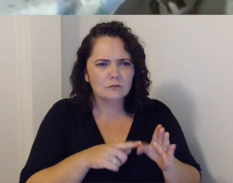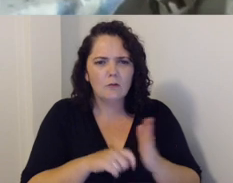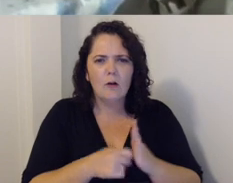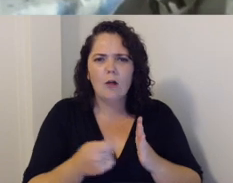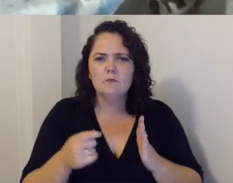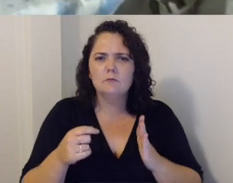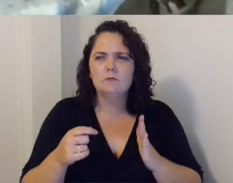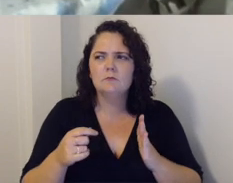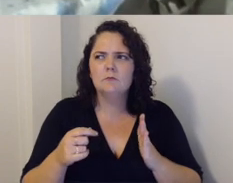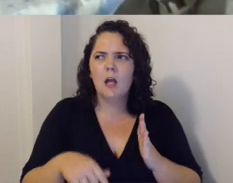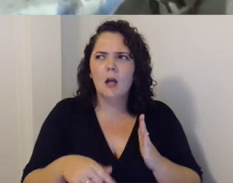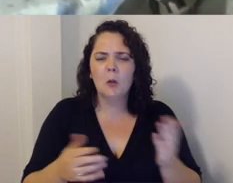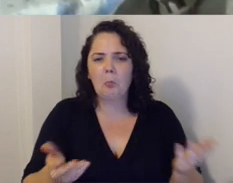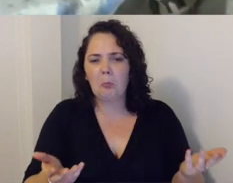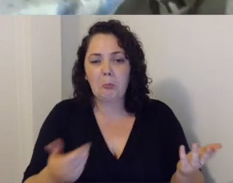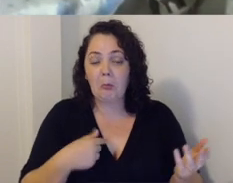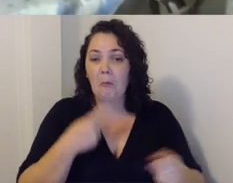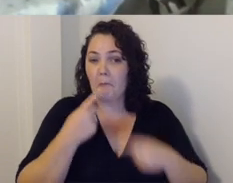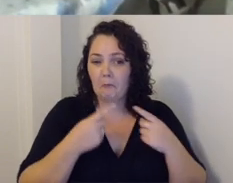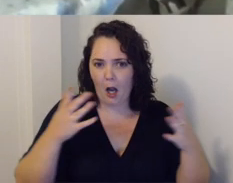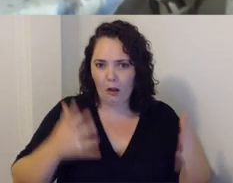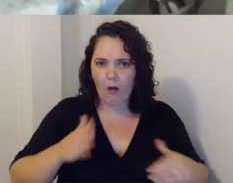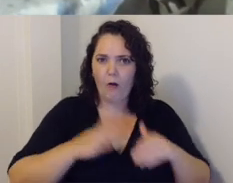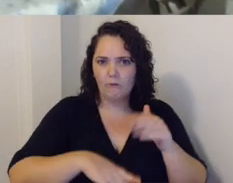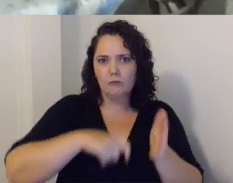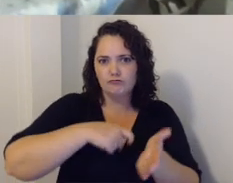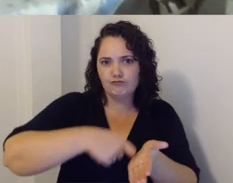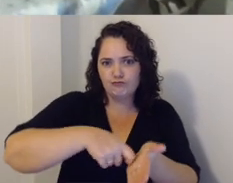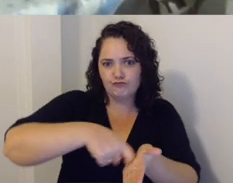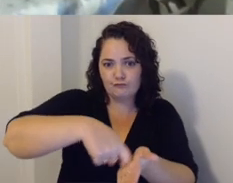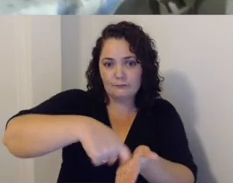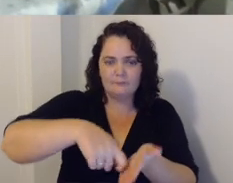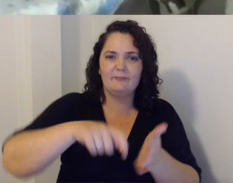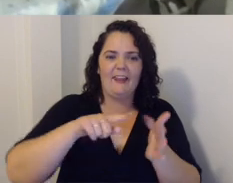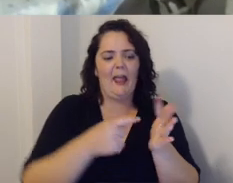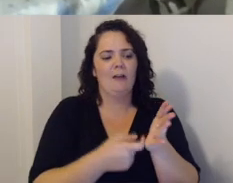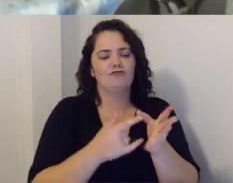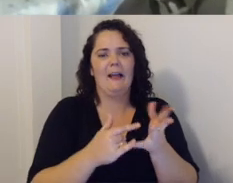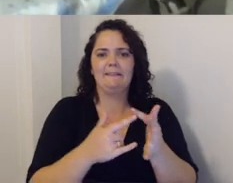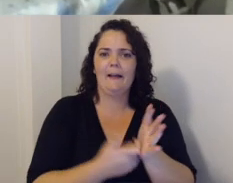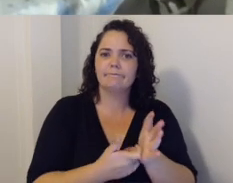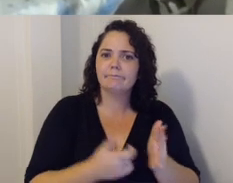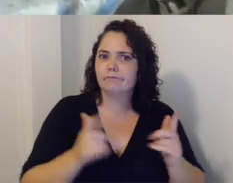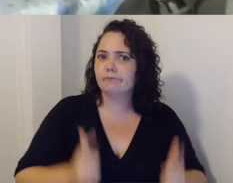I went on a little jag, I showed all sorts of different erasers um you know prior to uh artists